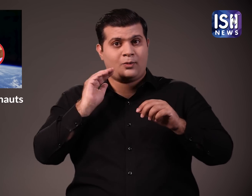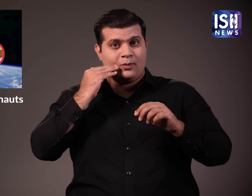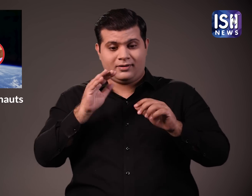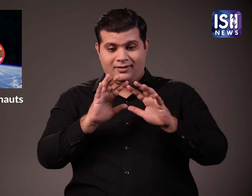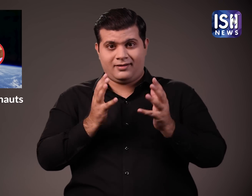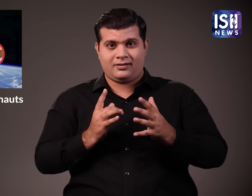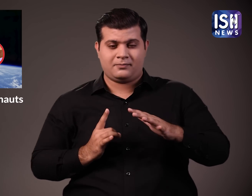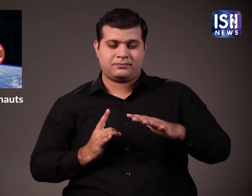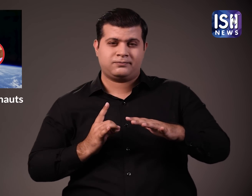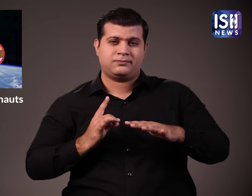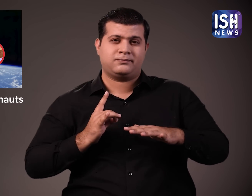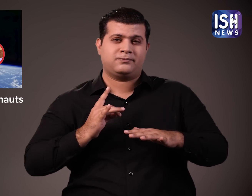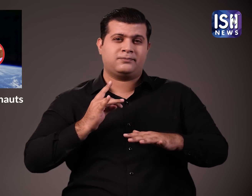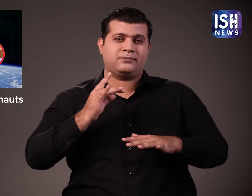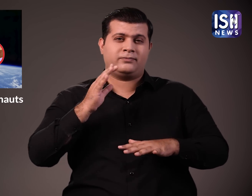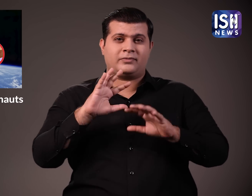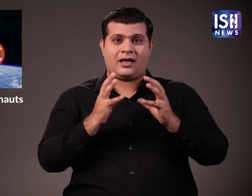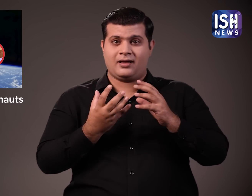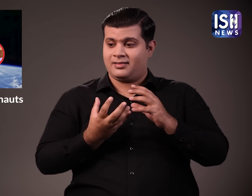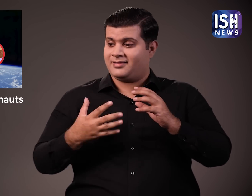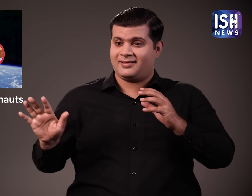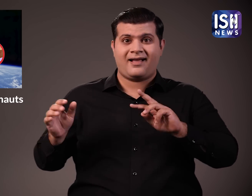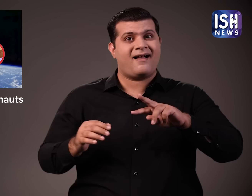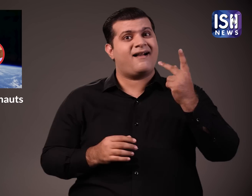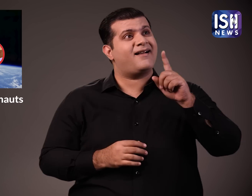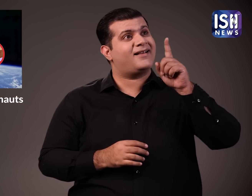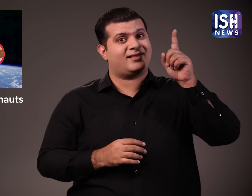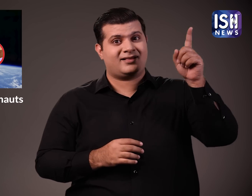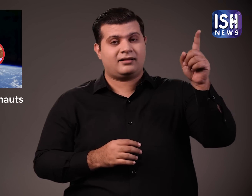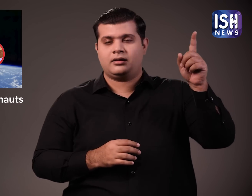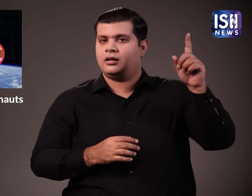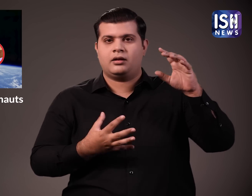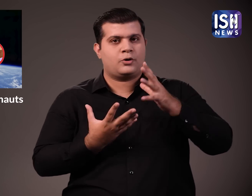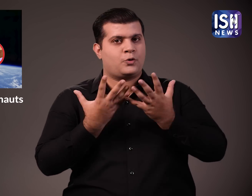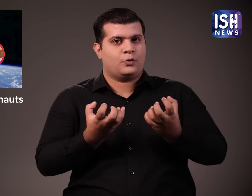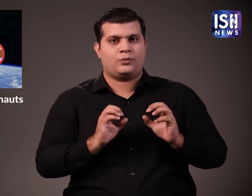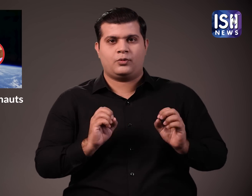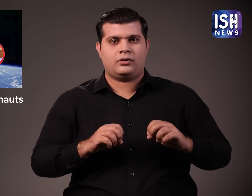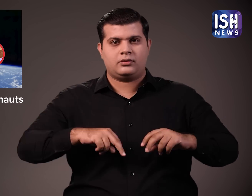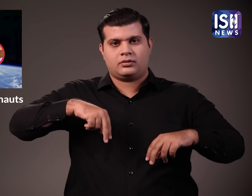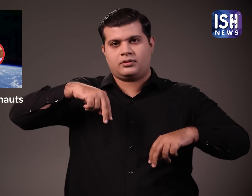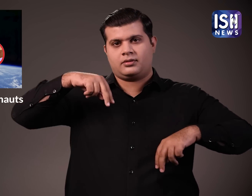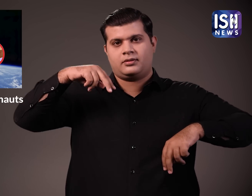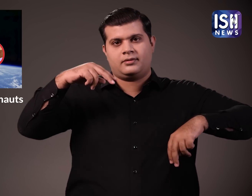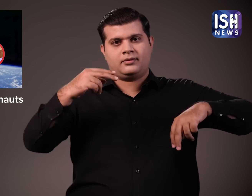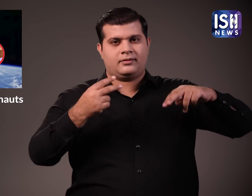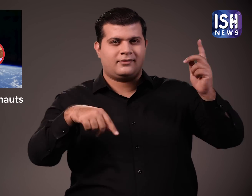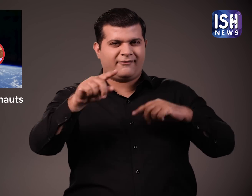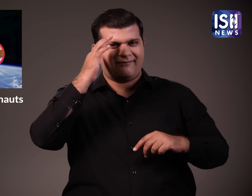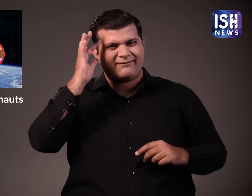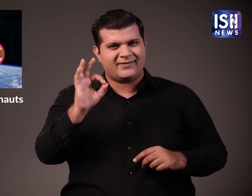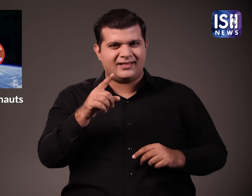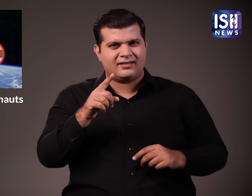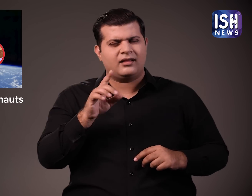In space there is no gravity. This is why people float around. You know this well.